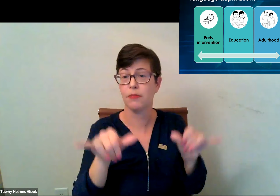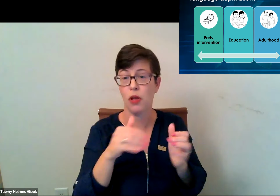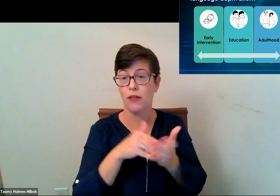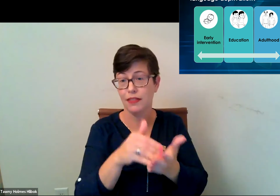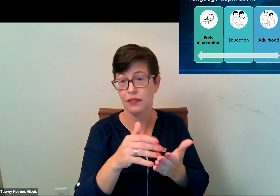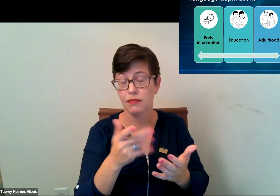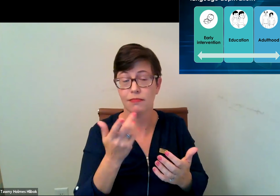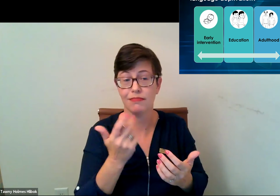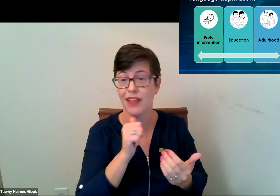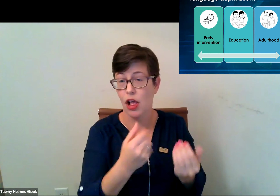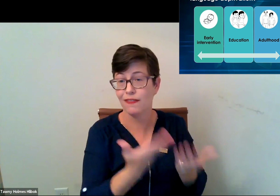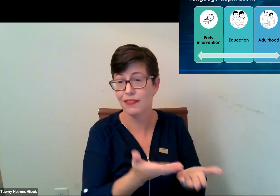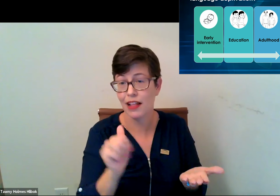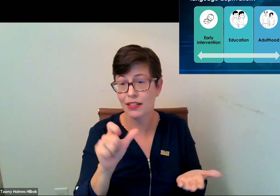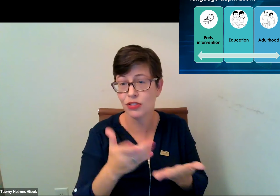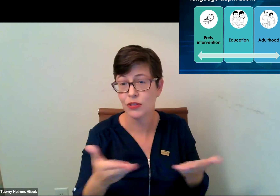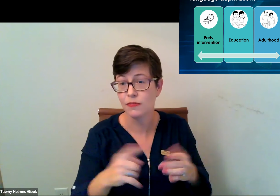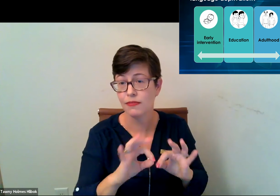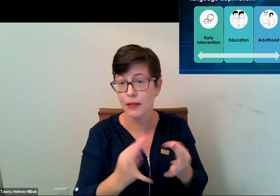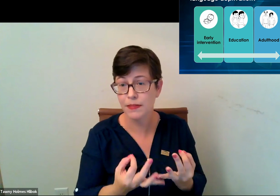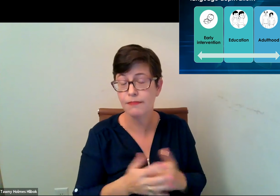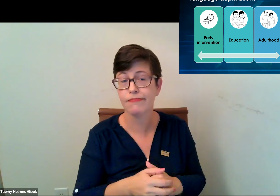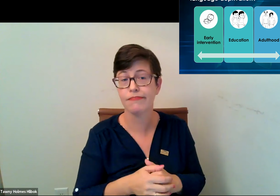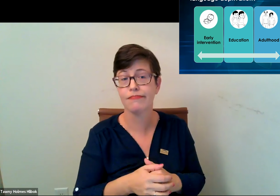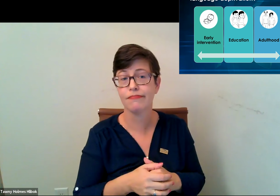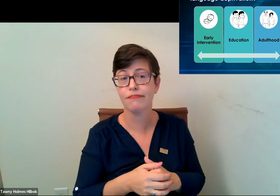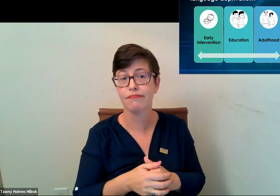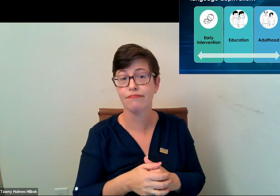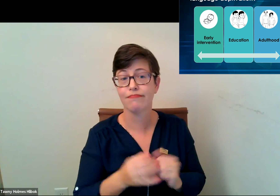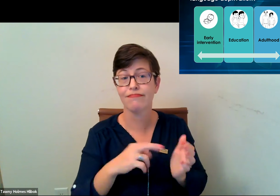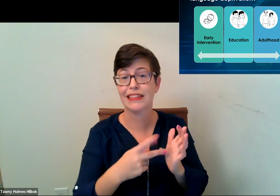And then early intervention that system often does not provide asl to families.